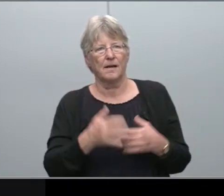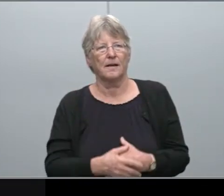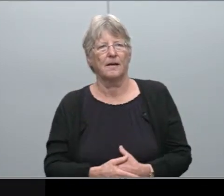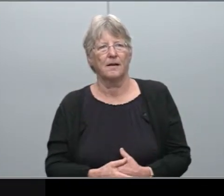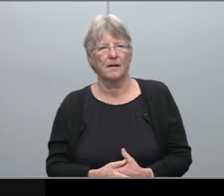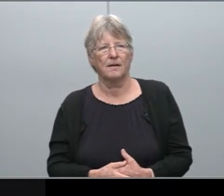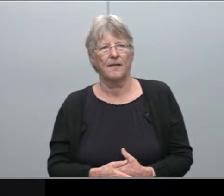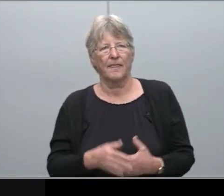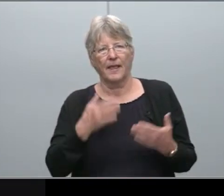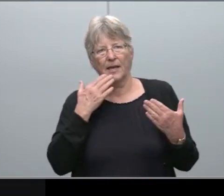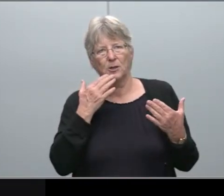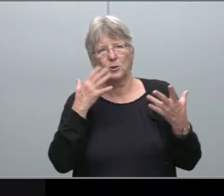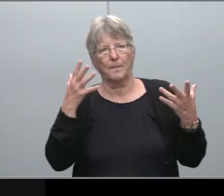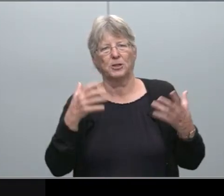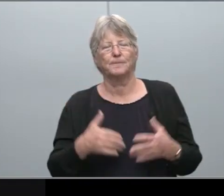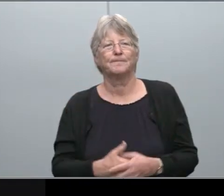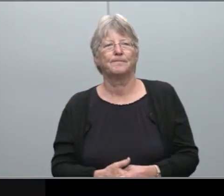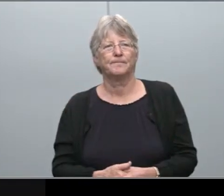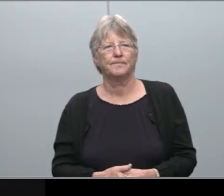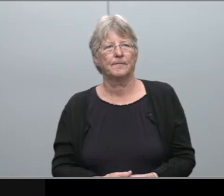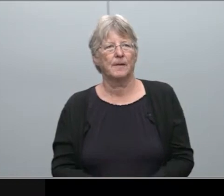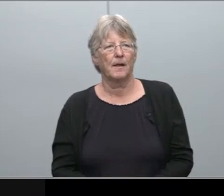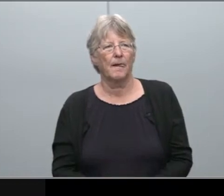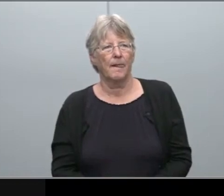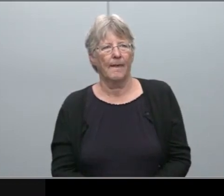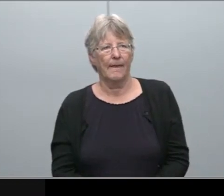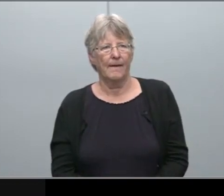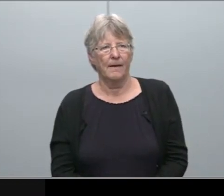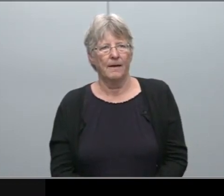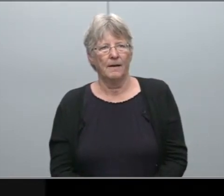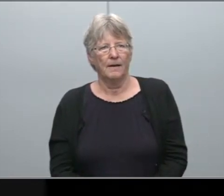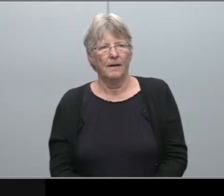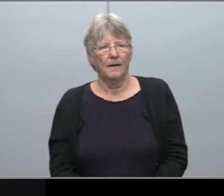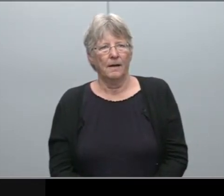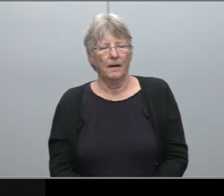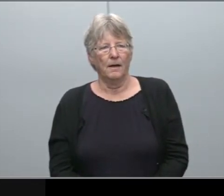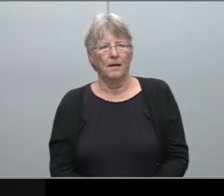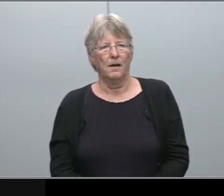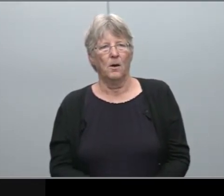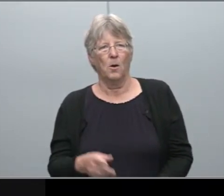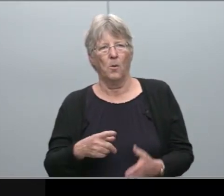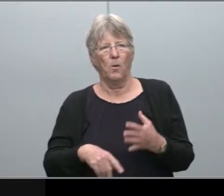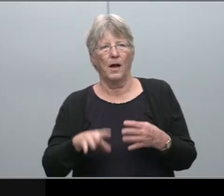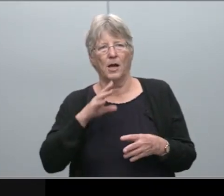I don't know if she's with us, if you want to say anything. I just wanna reiterate both